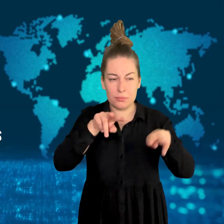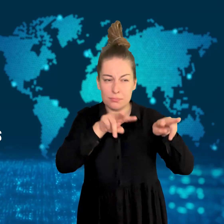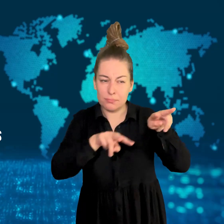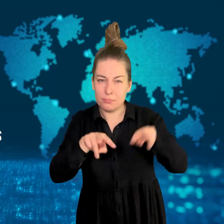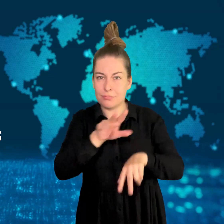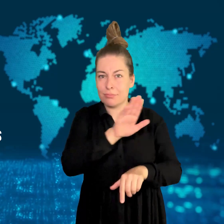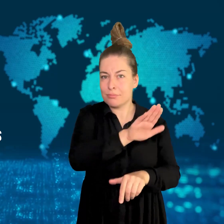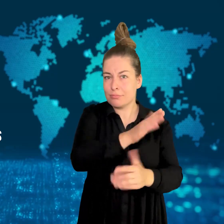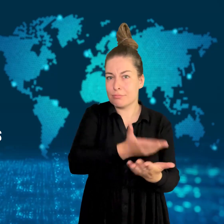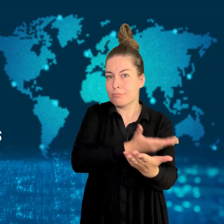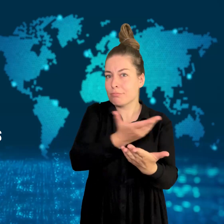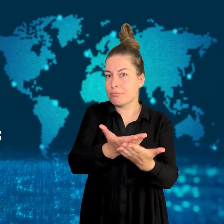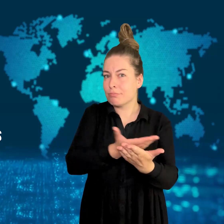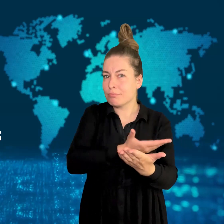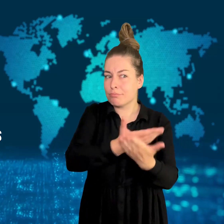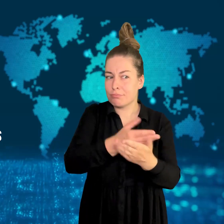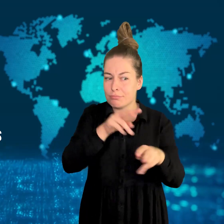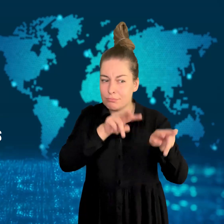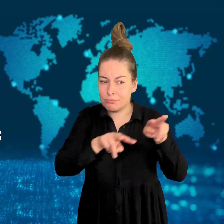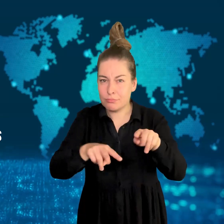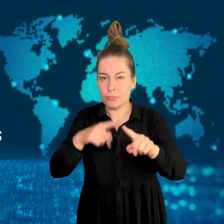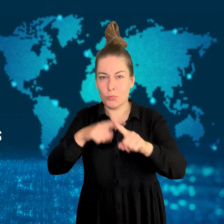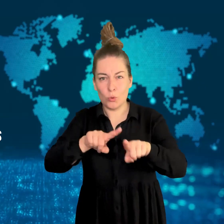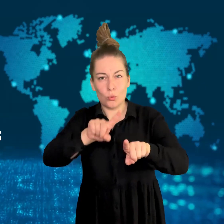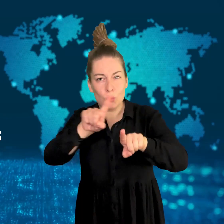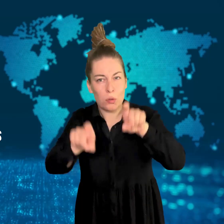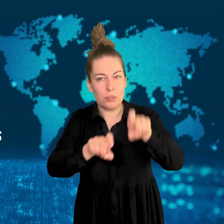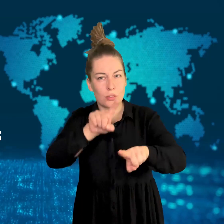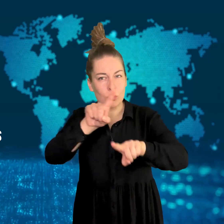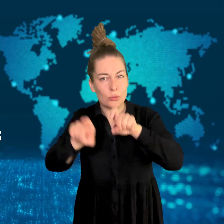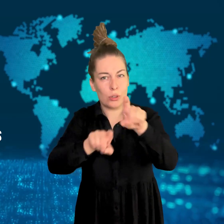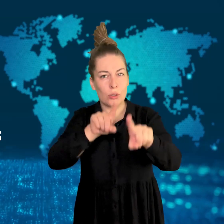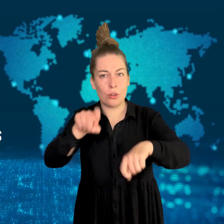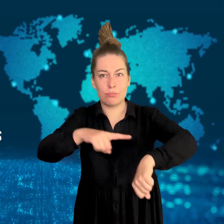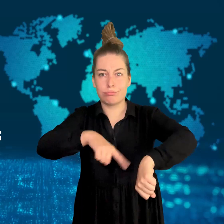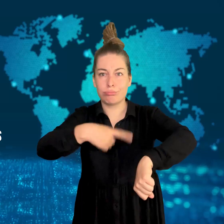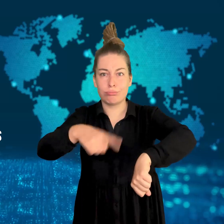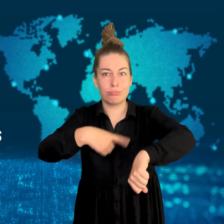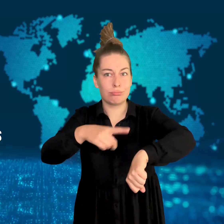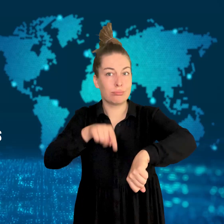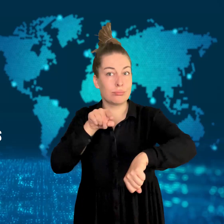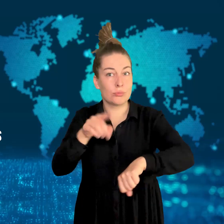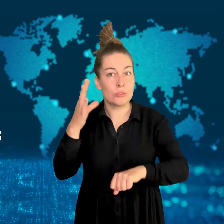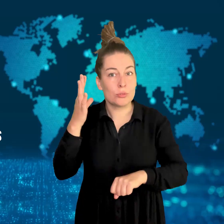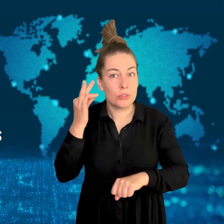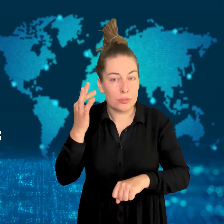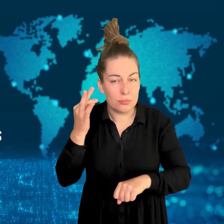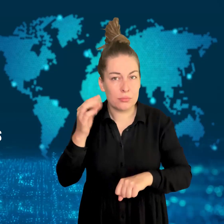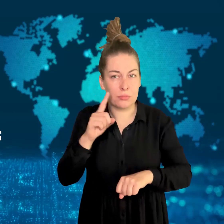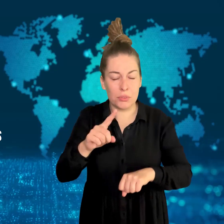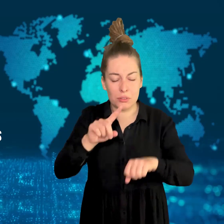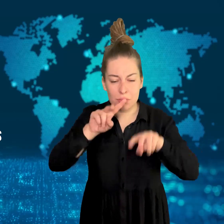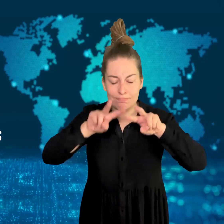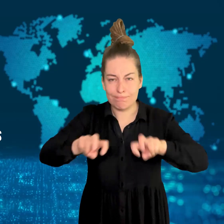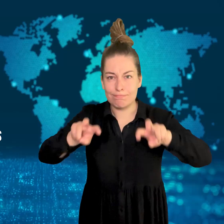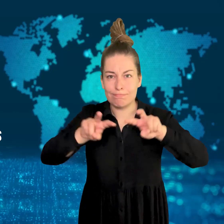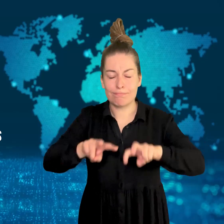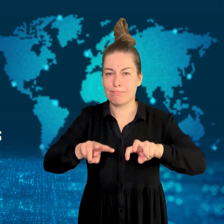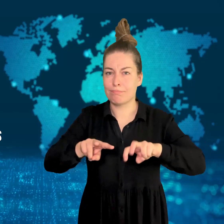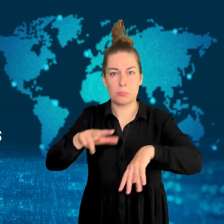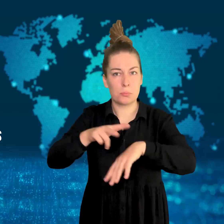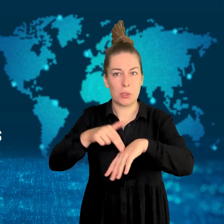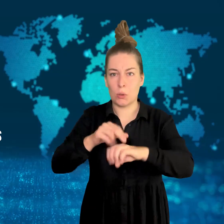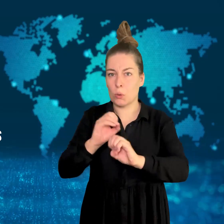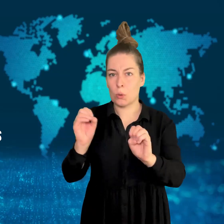Officials looked into the claims and questioned the woman for several hours.